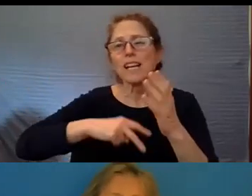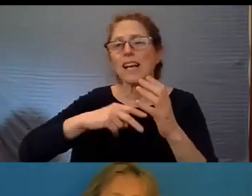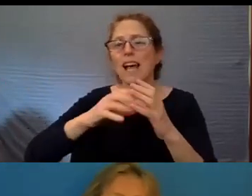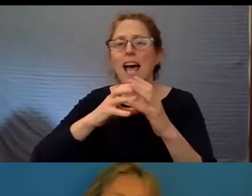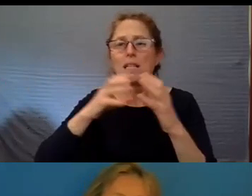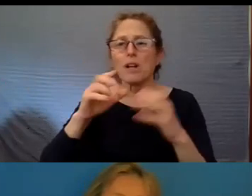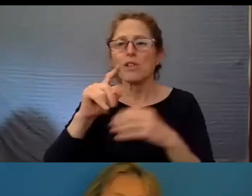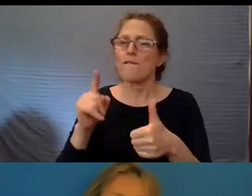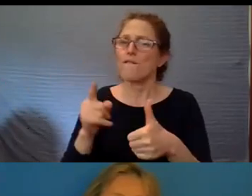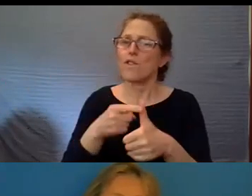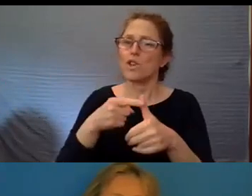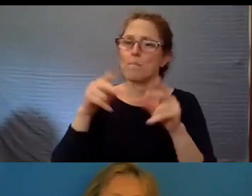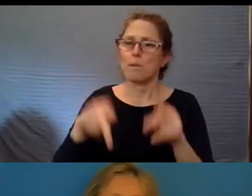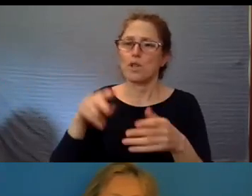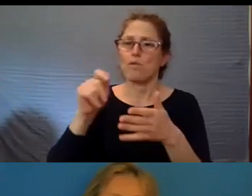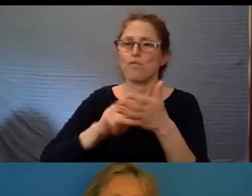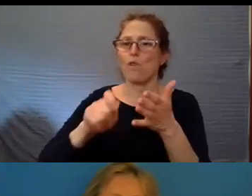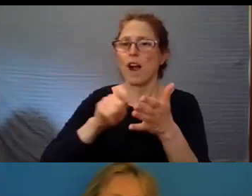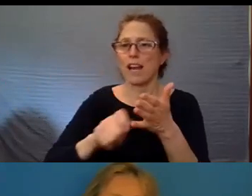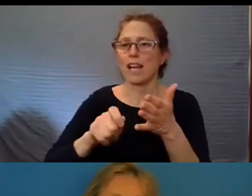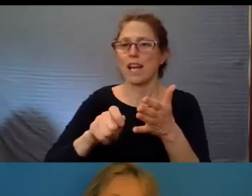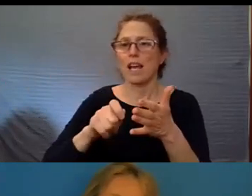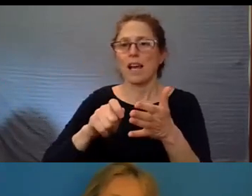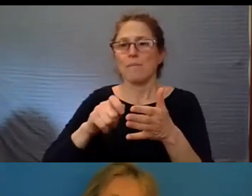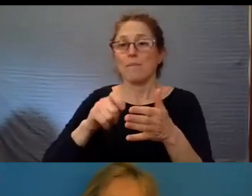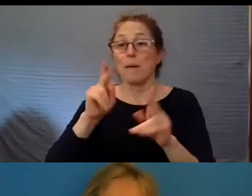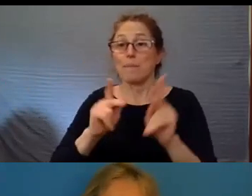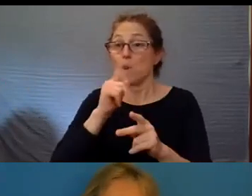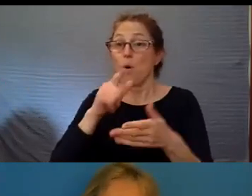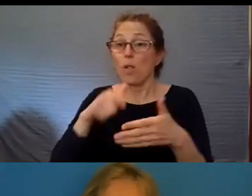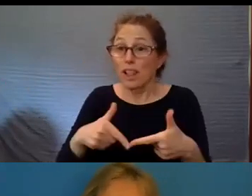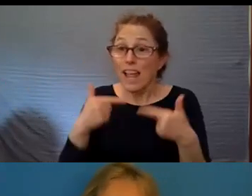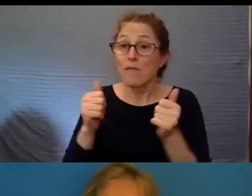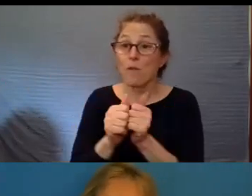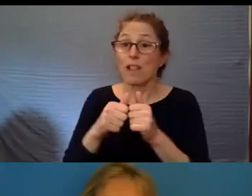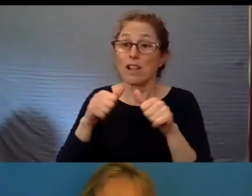from people who live with disabilities and chronic illness because I got sick four years ago.